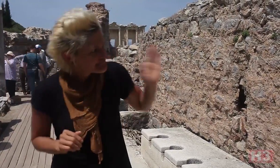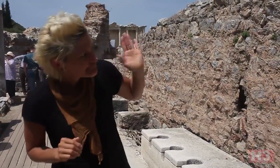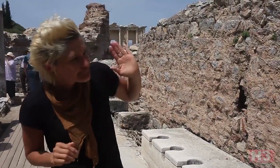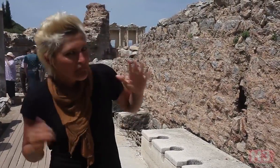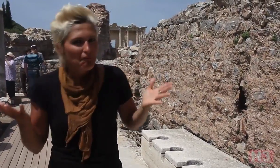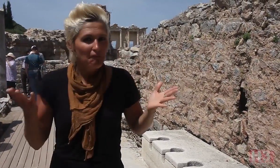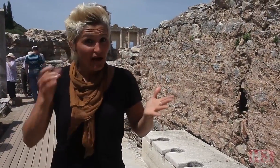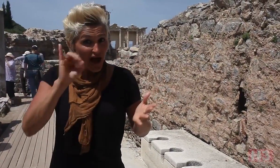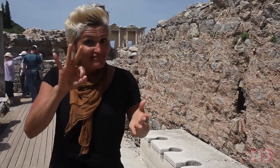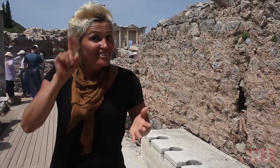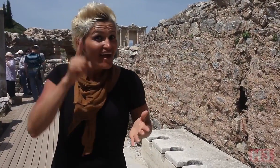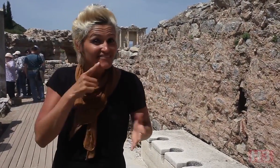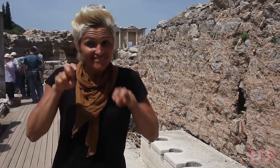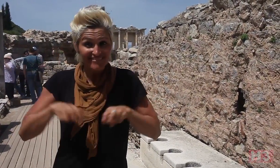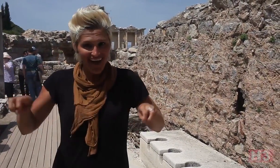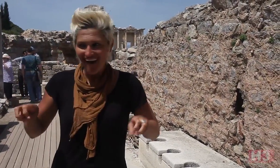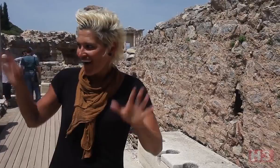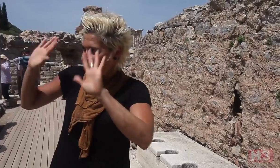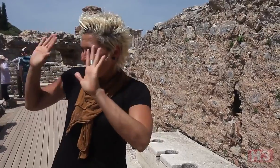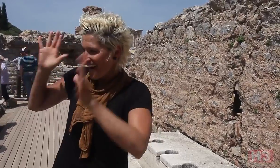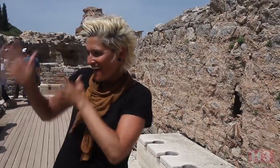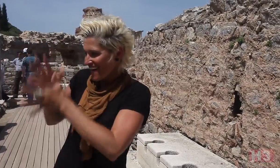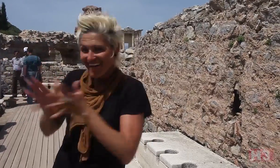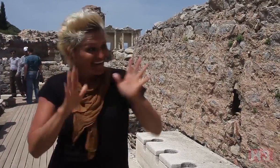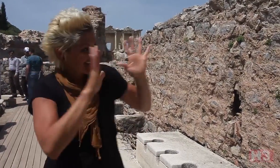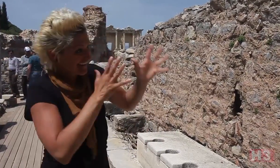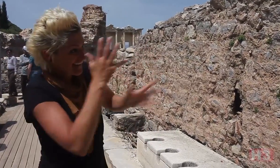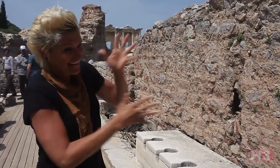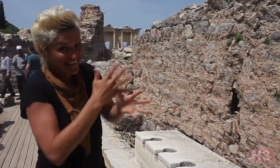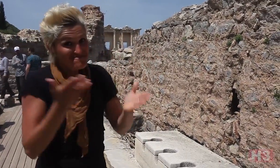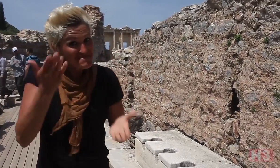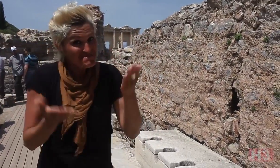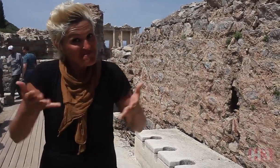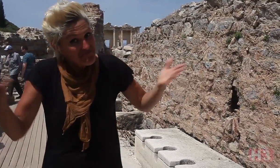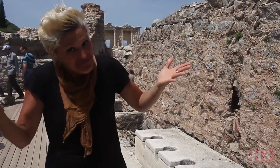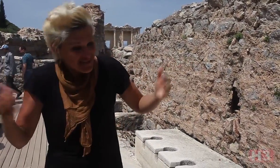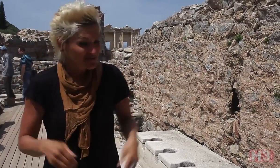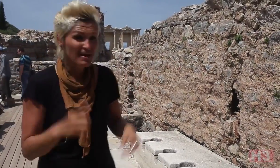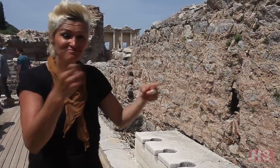People can see each other. Maybe if there were deaf people here, we would sign to each other. Who knows?